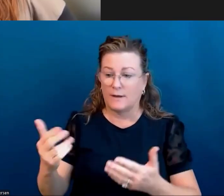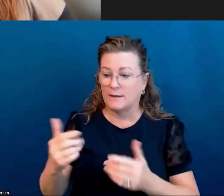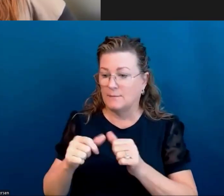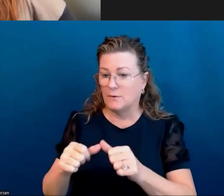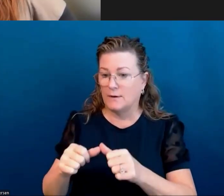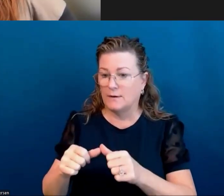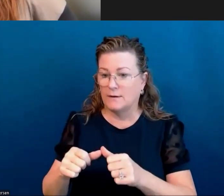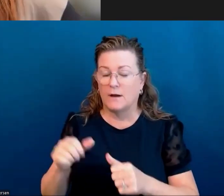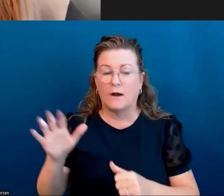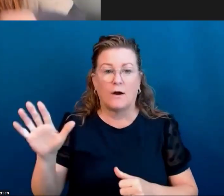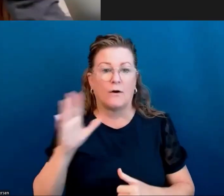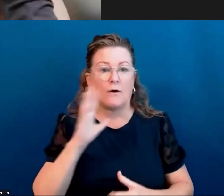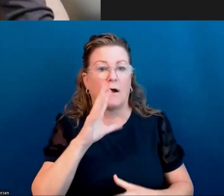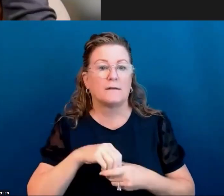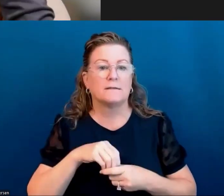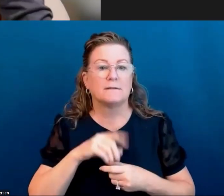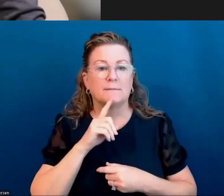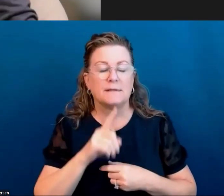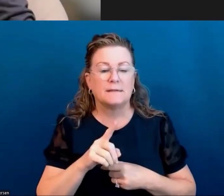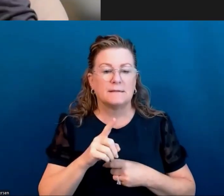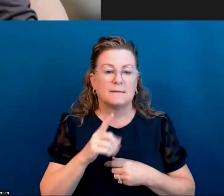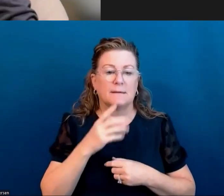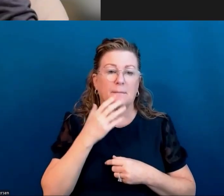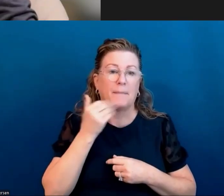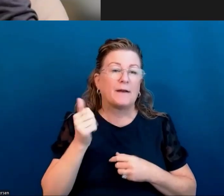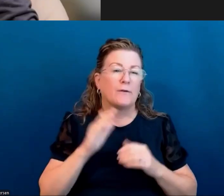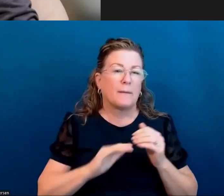Ashley: her autism is it's better than it was since she